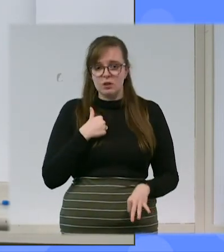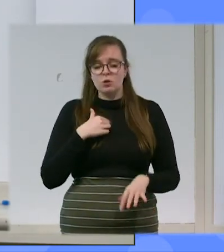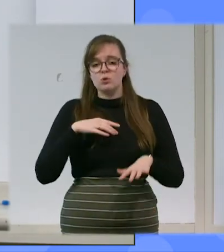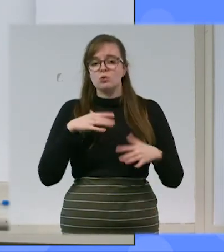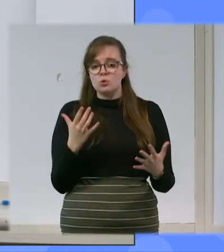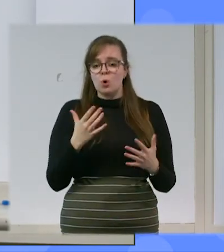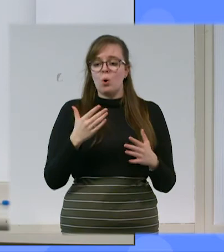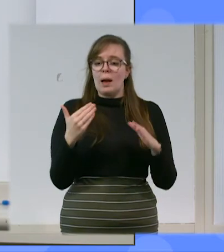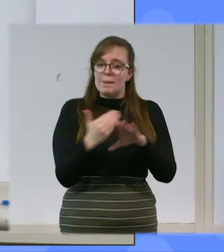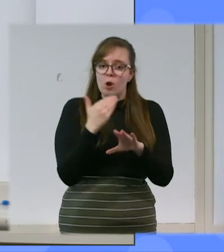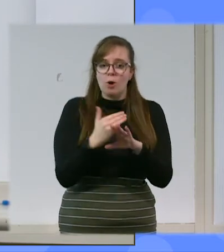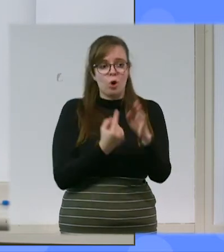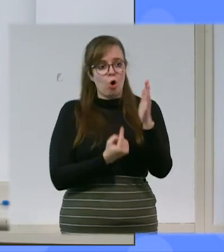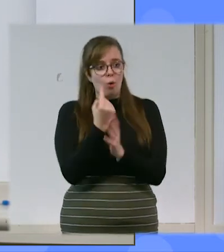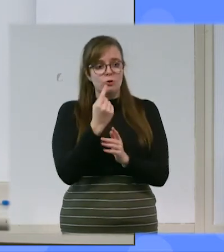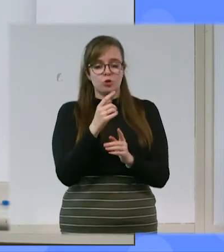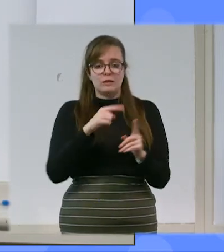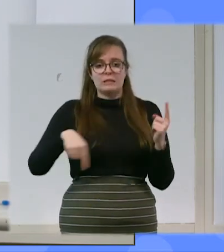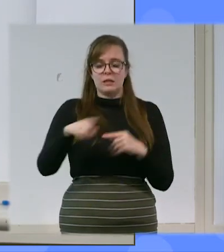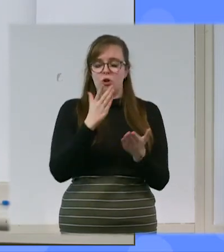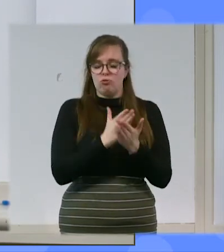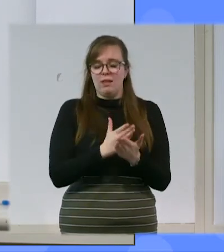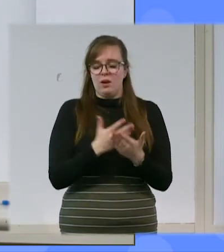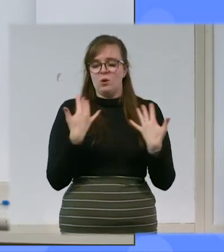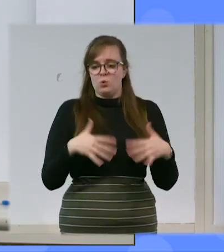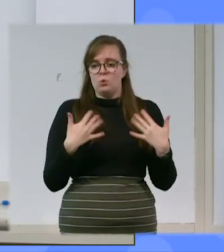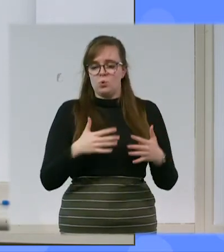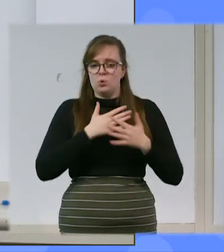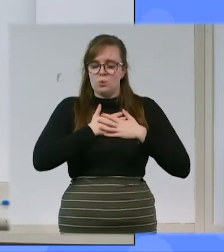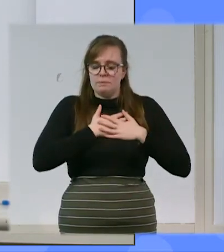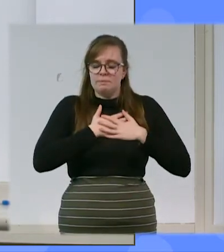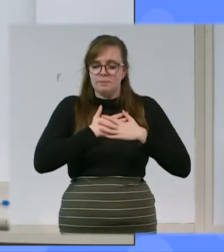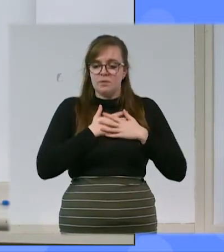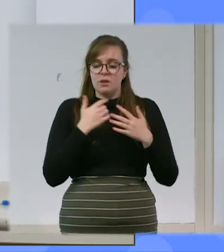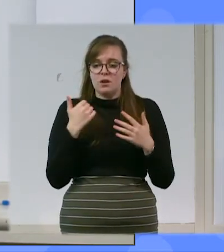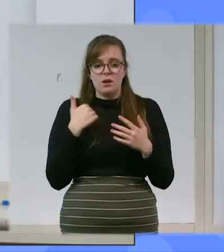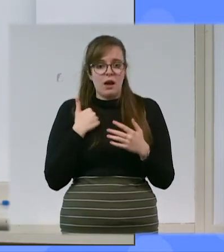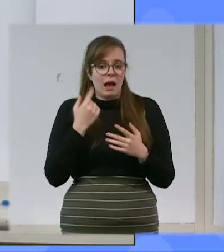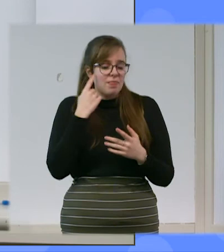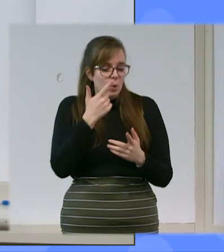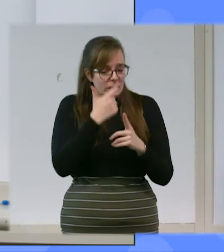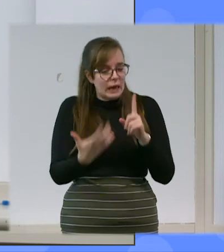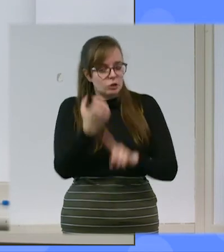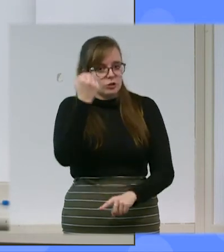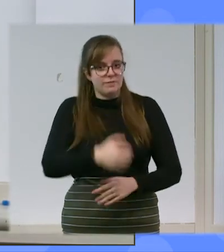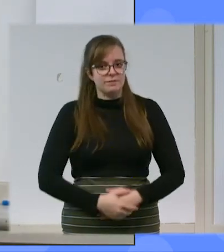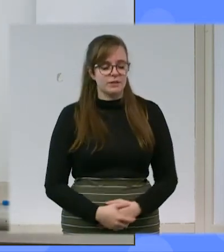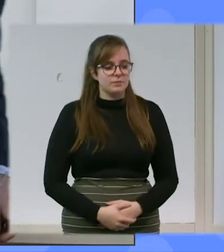opportunities is something that is really really dear to my heart and I don't see any reason why we can't do it thank you